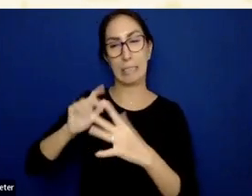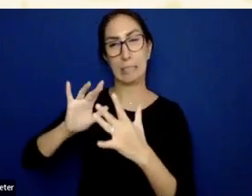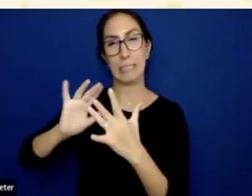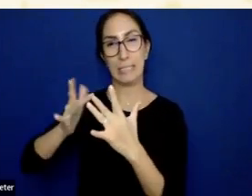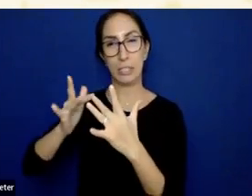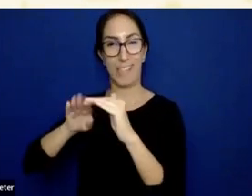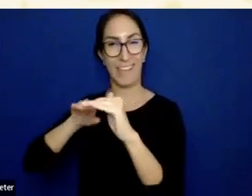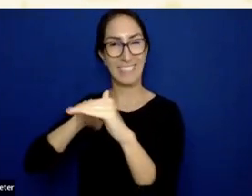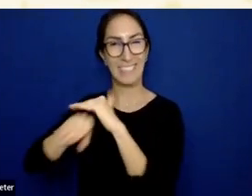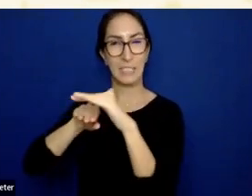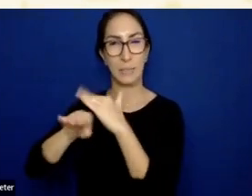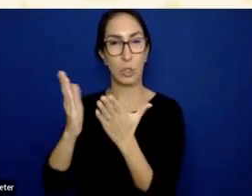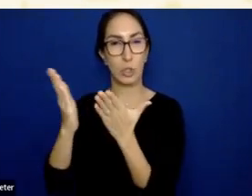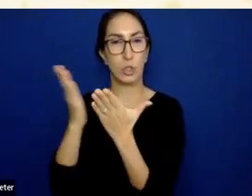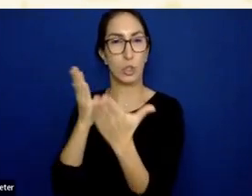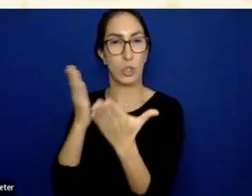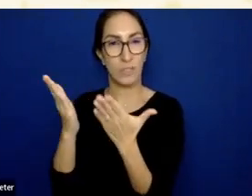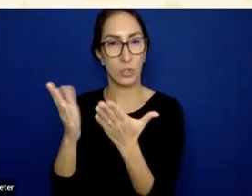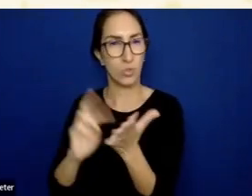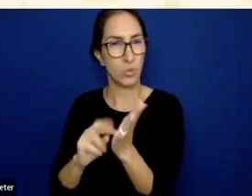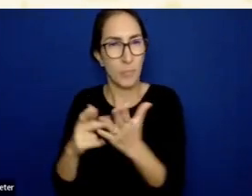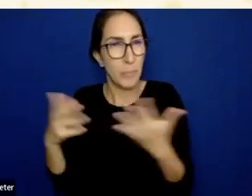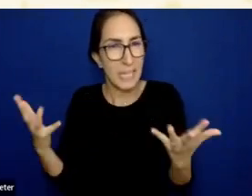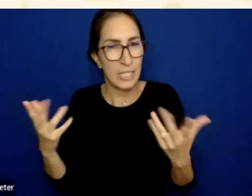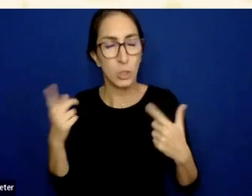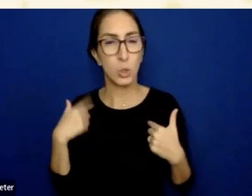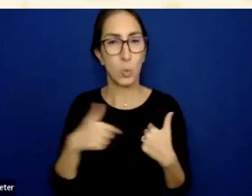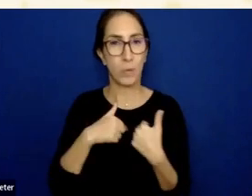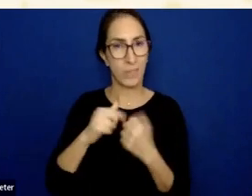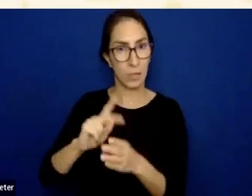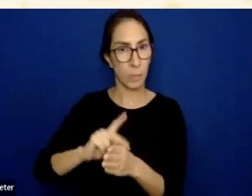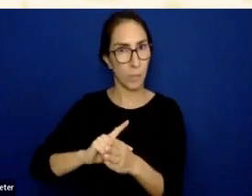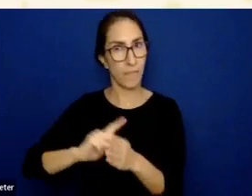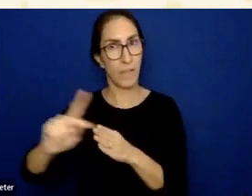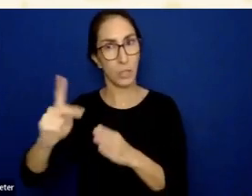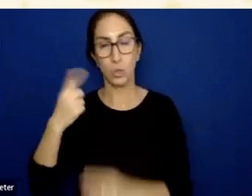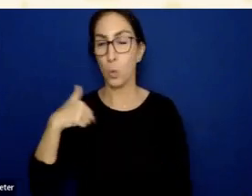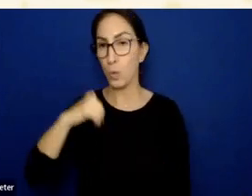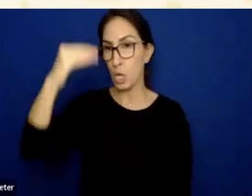So we are professionals, we know our thing, right? We know what we need to do.